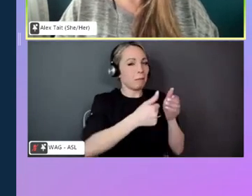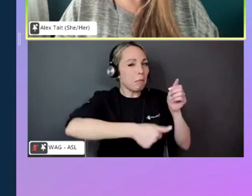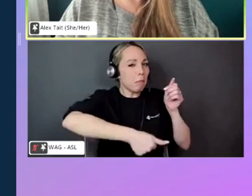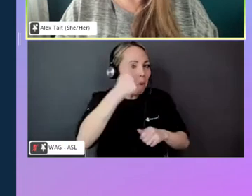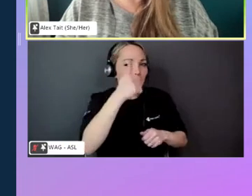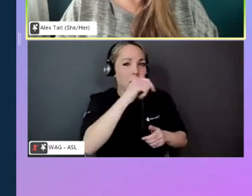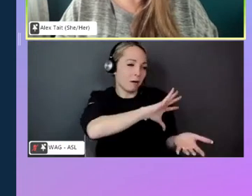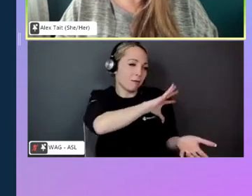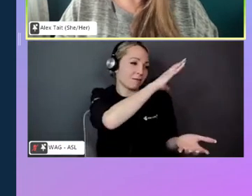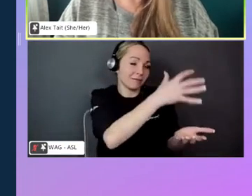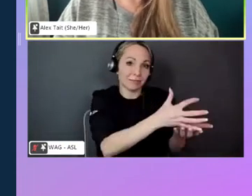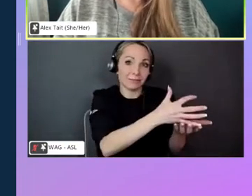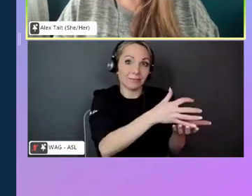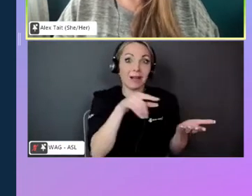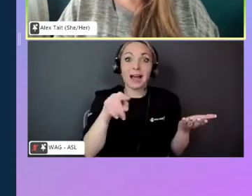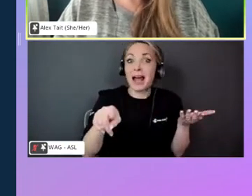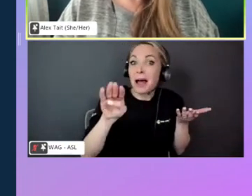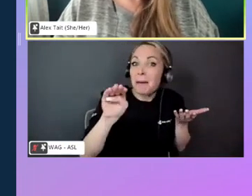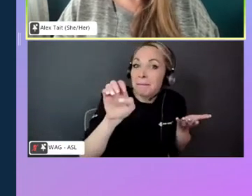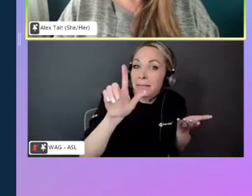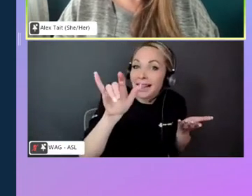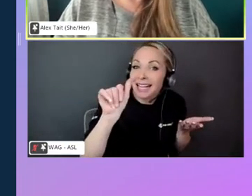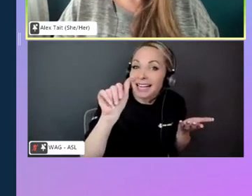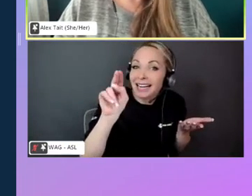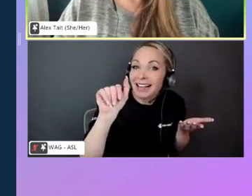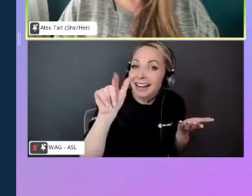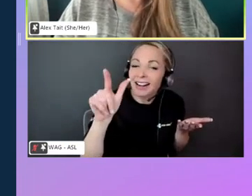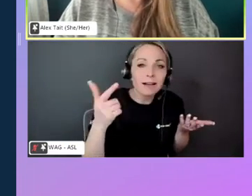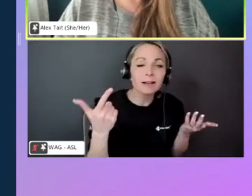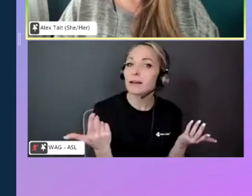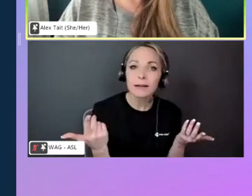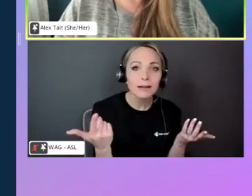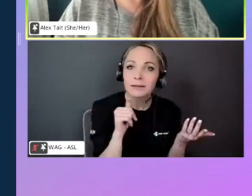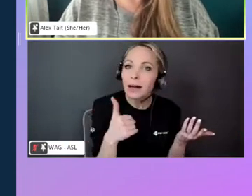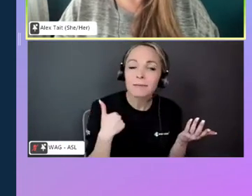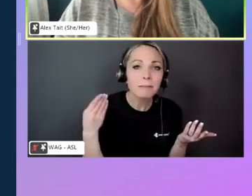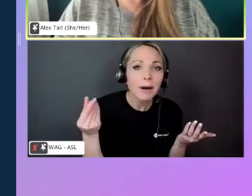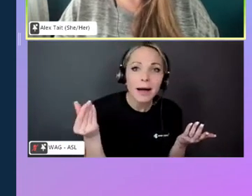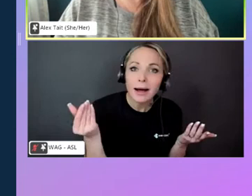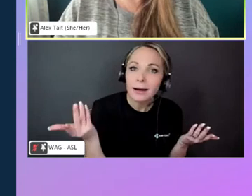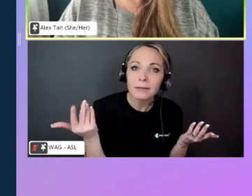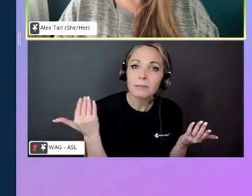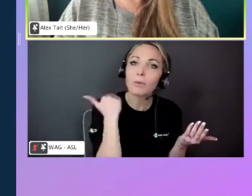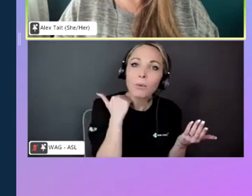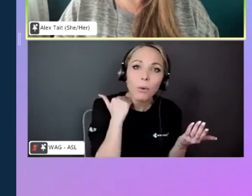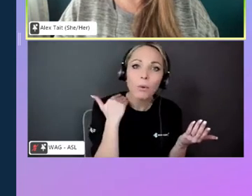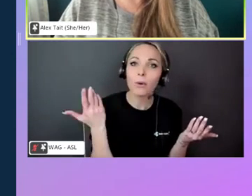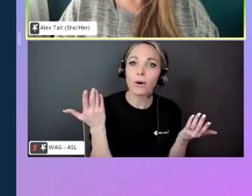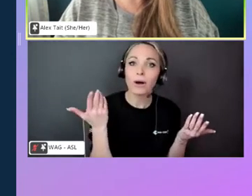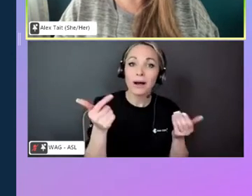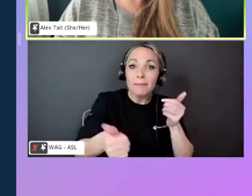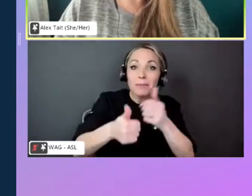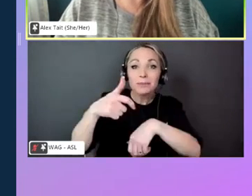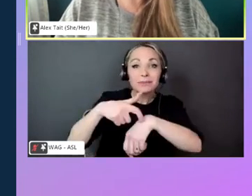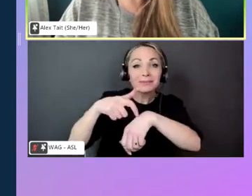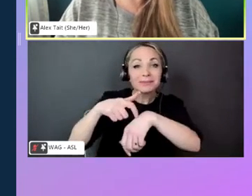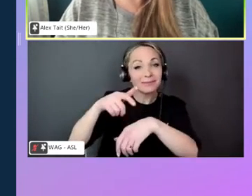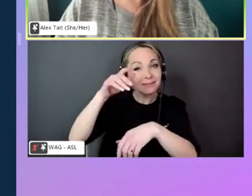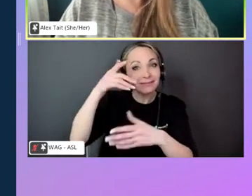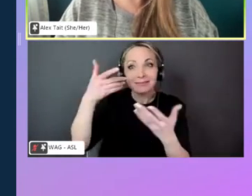wealthier than millennials. We millennials might be the largest age group and the most prevalent in the workforce, but we are broke. Many graduated from college or